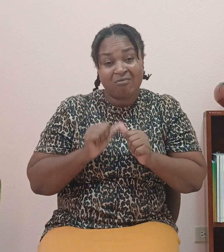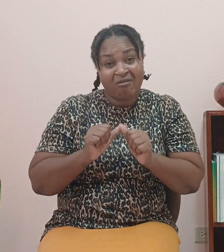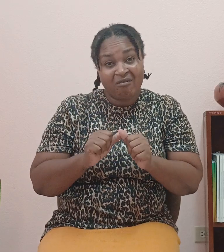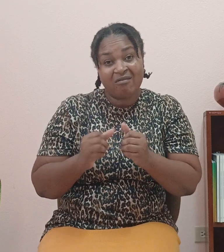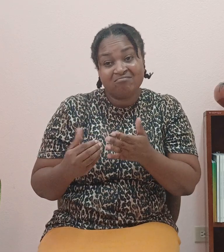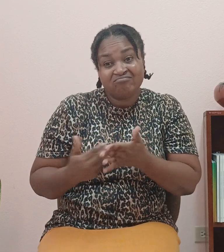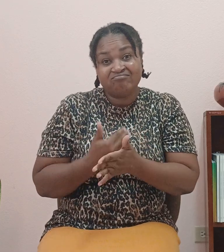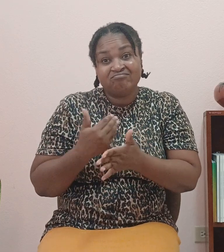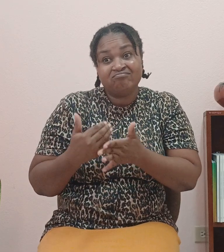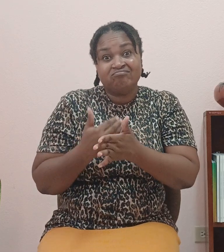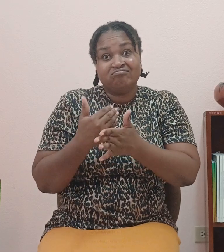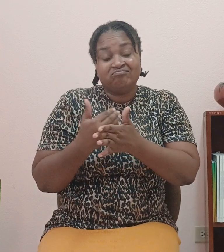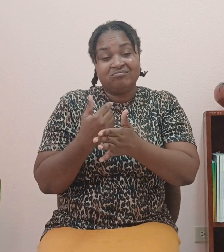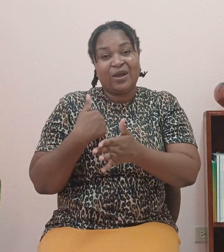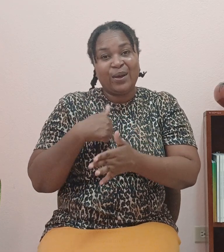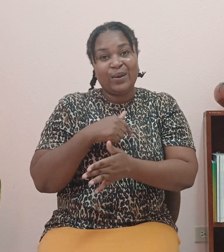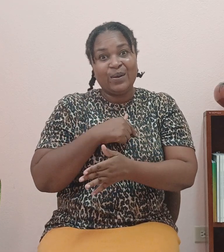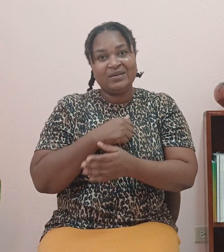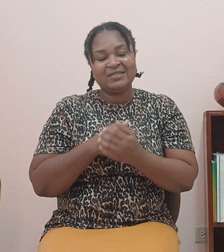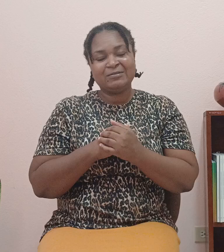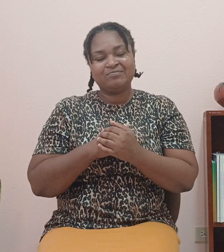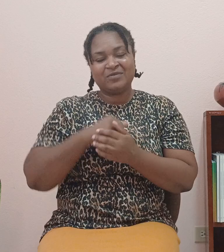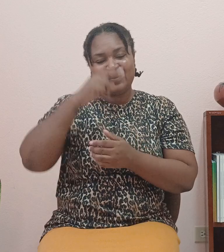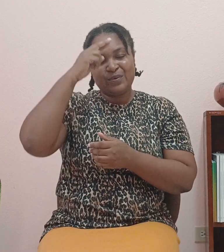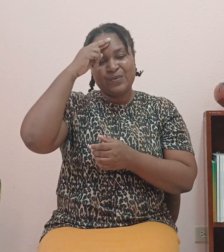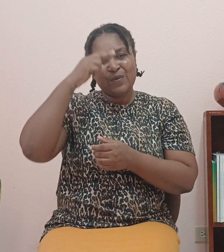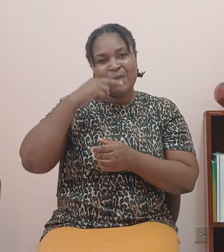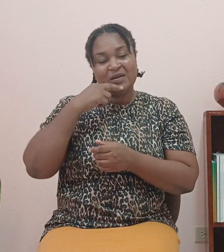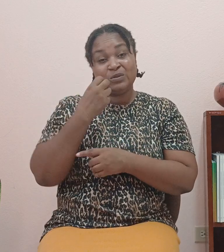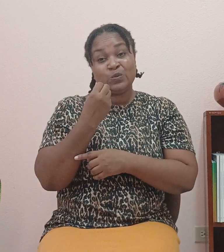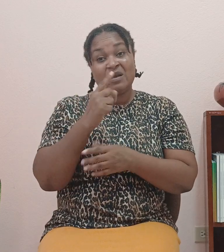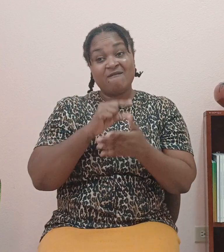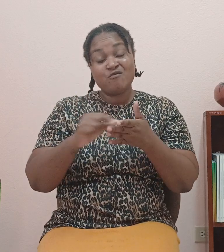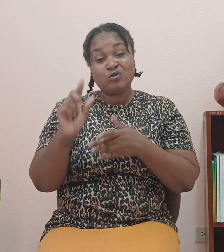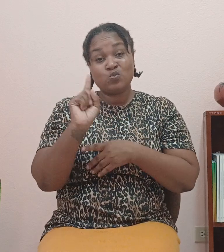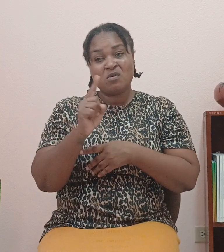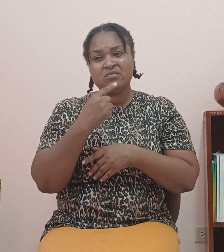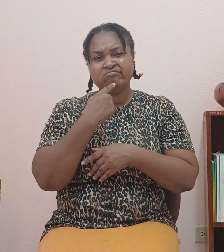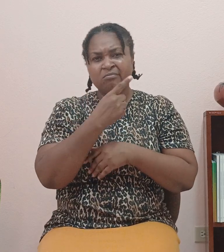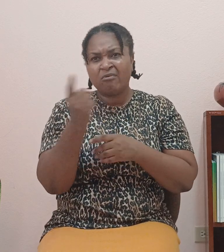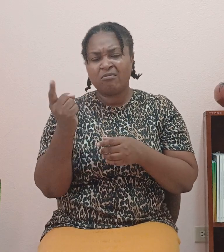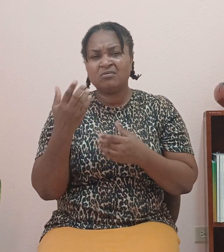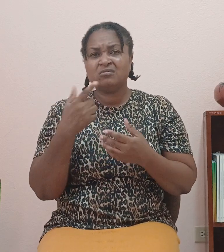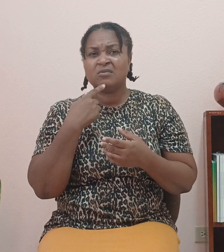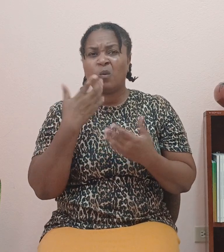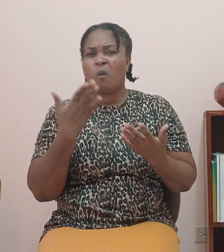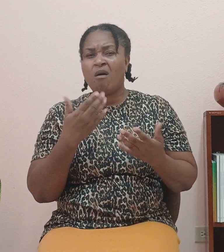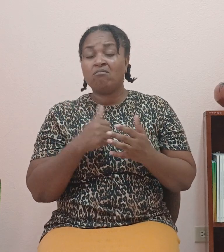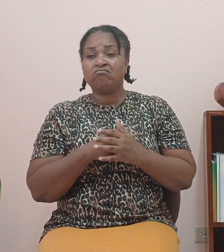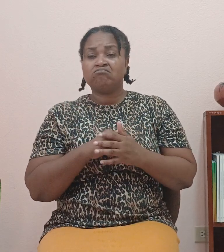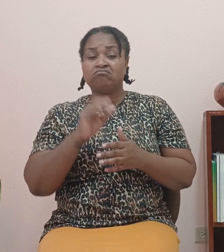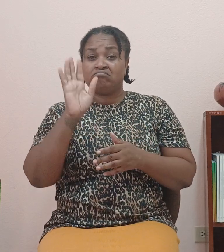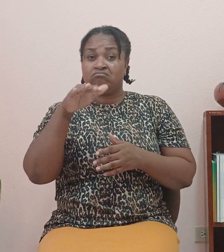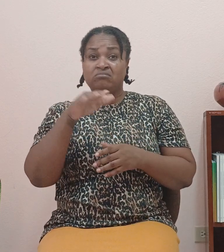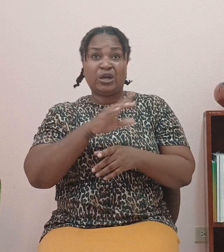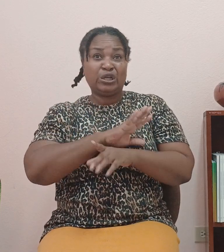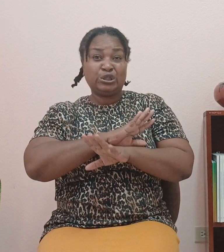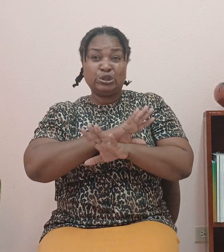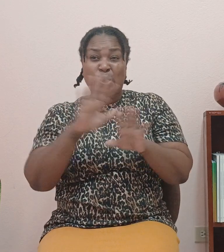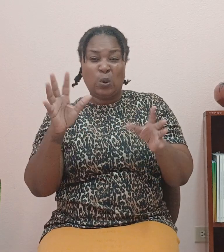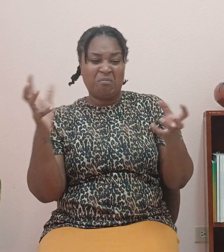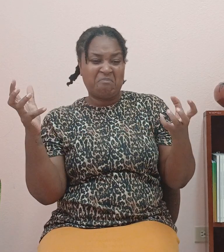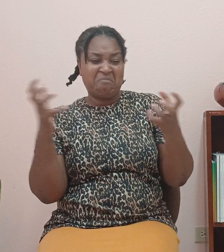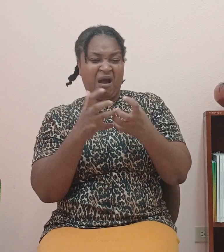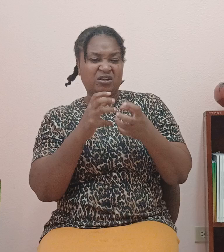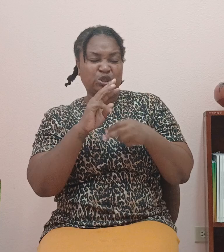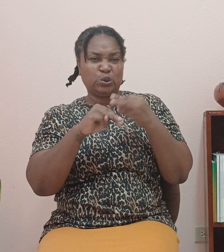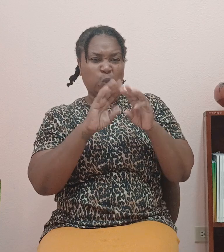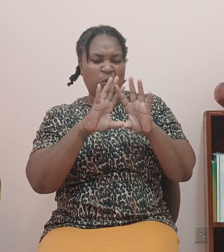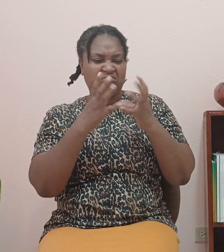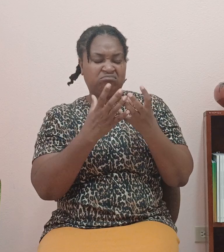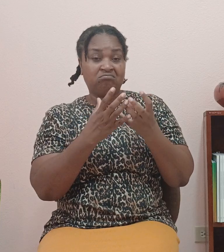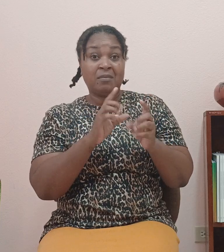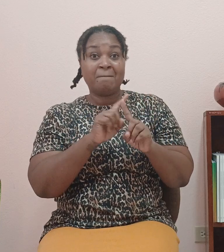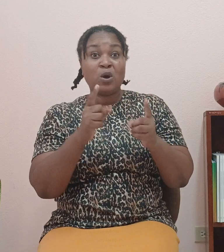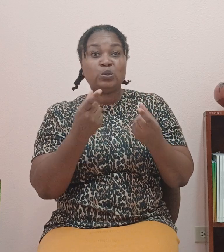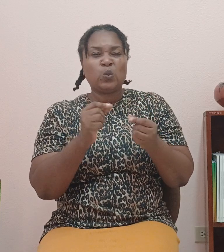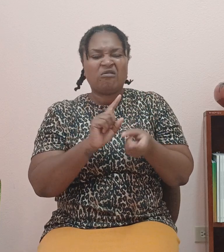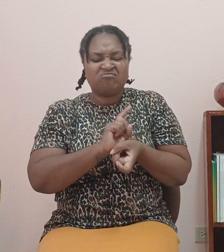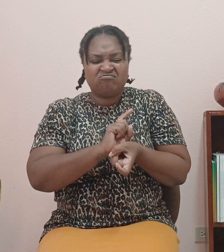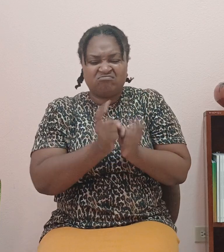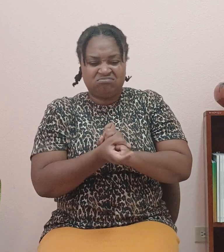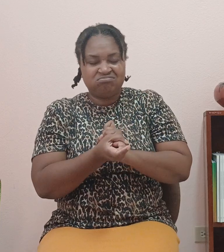Romans 12:1 tells us “and do not be conformed to this world but be transformed by the renewing of